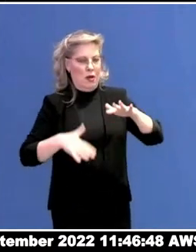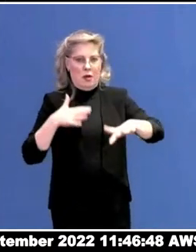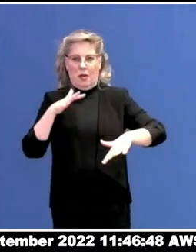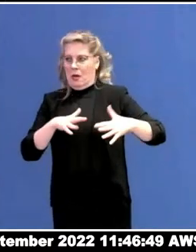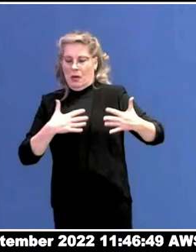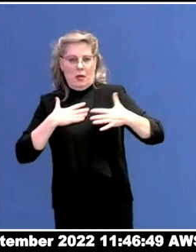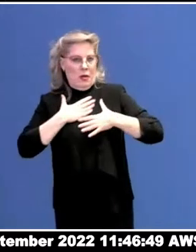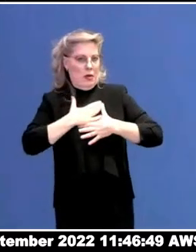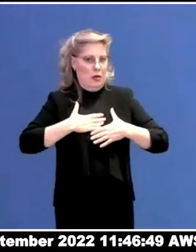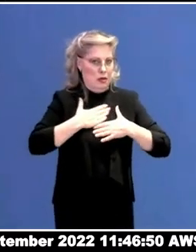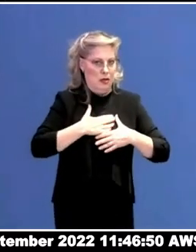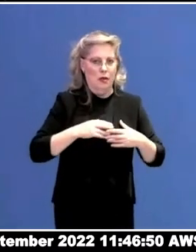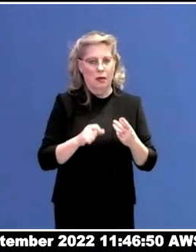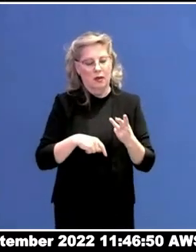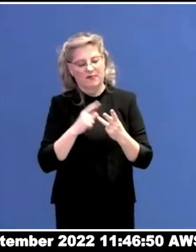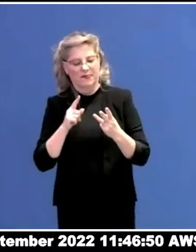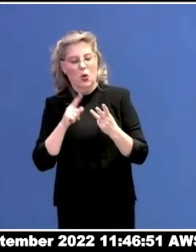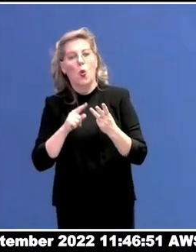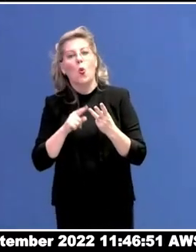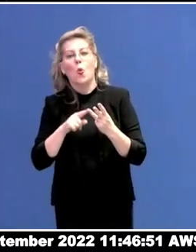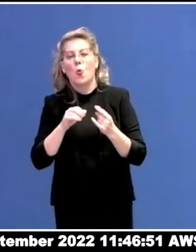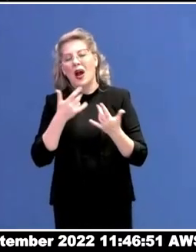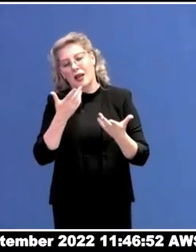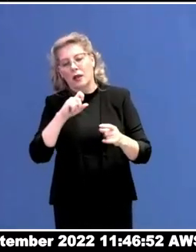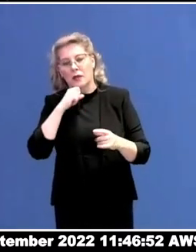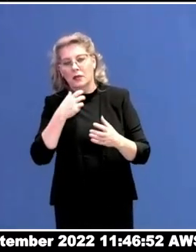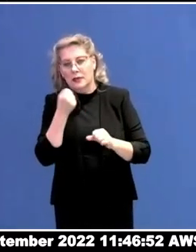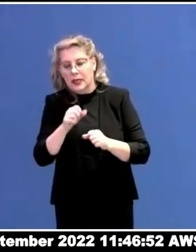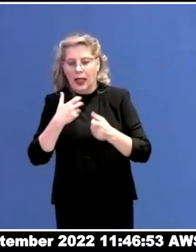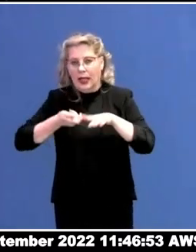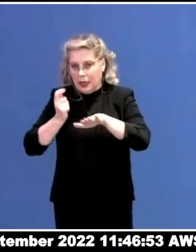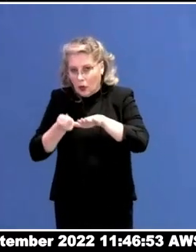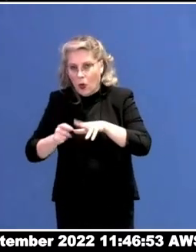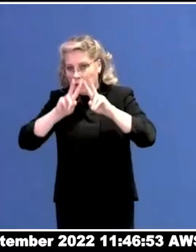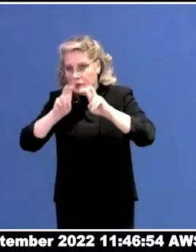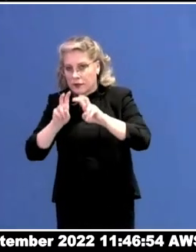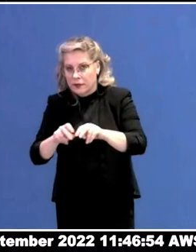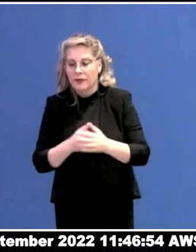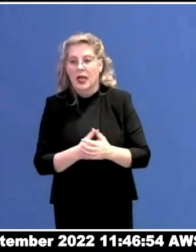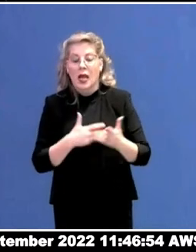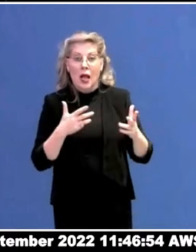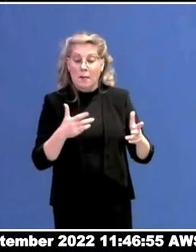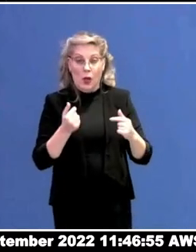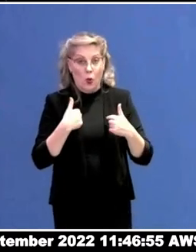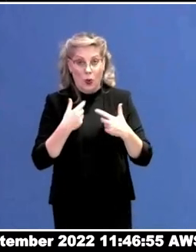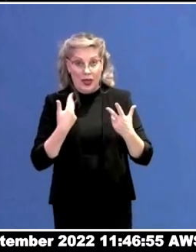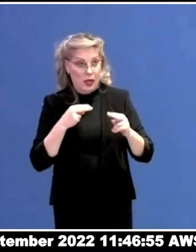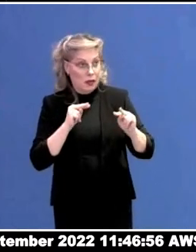in December - but we had taken self-harms from 33 to three within one quarter.